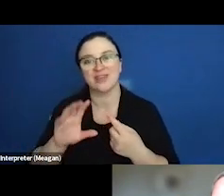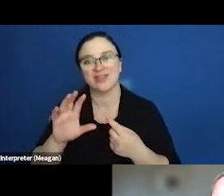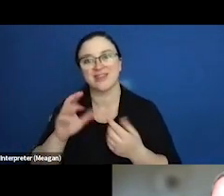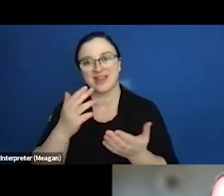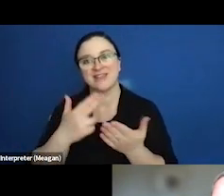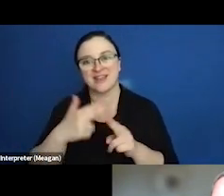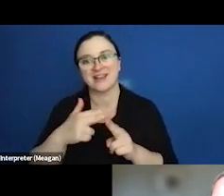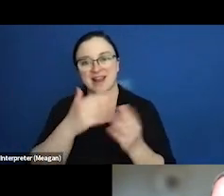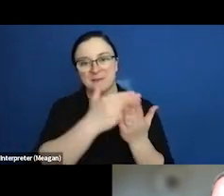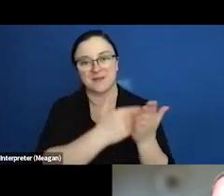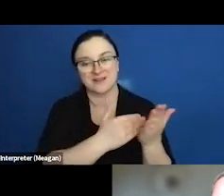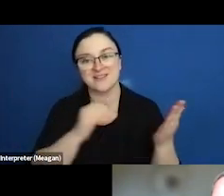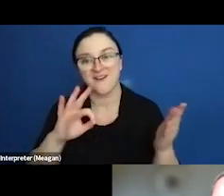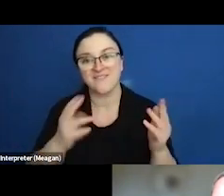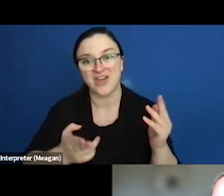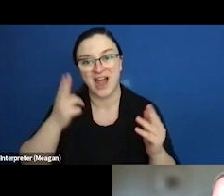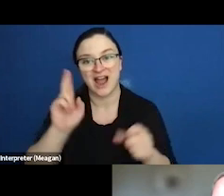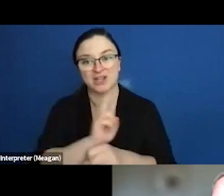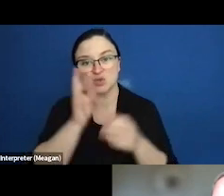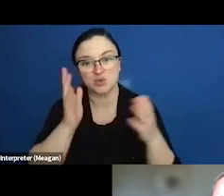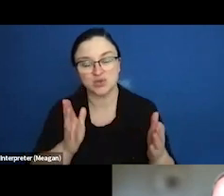of those high utilizers, the hospital system,